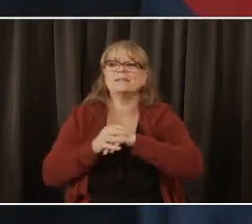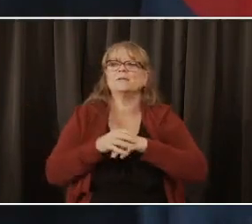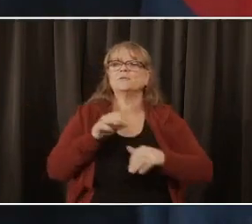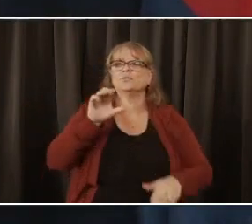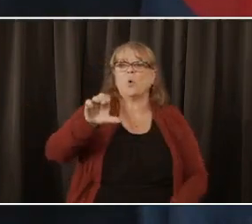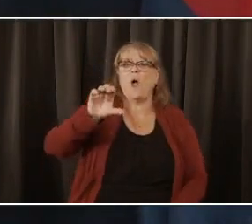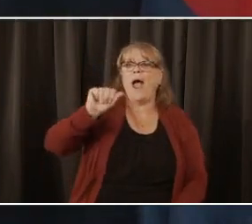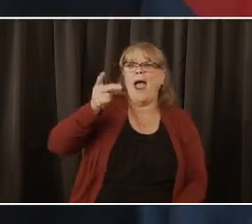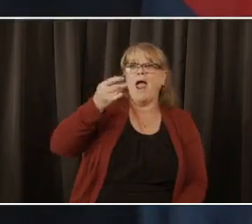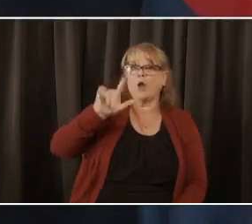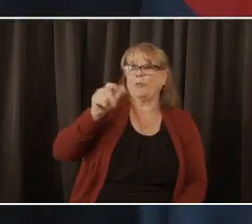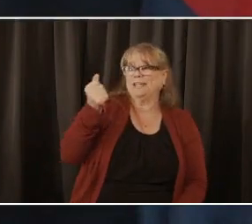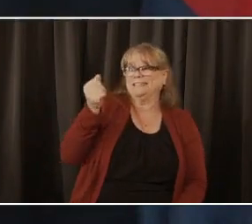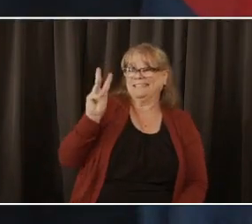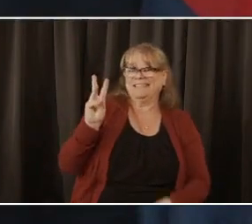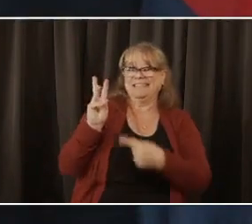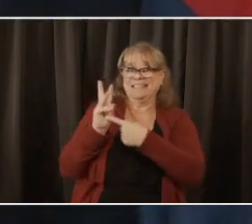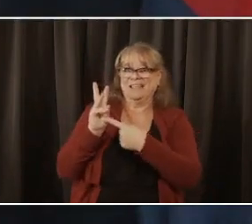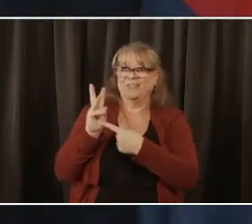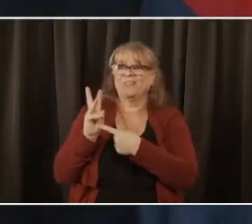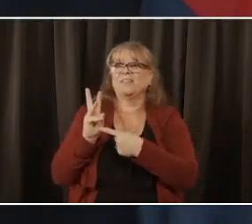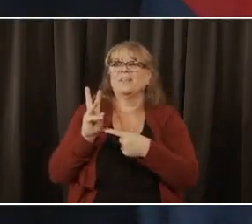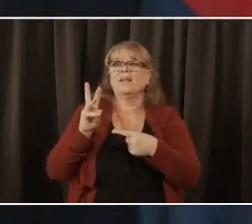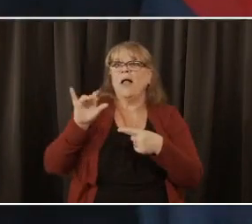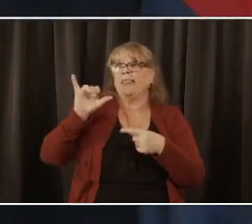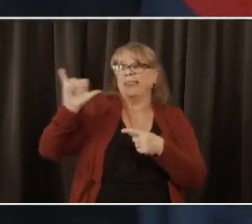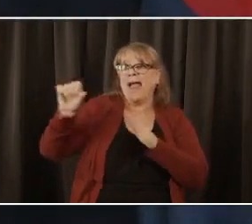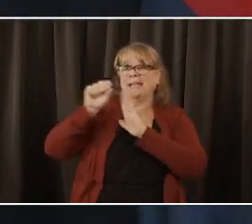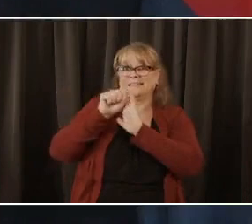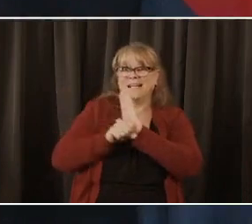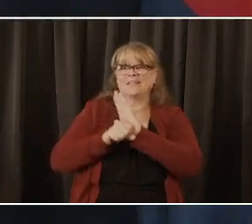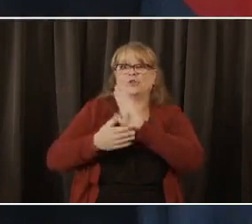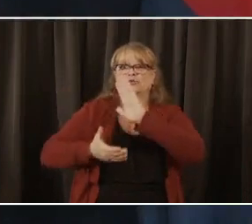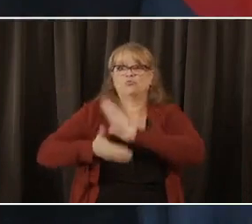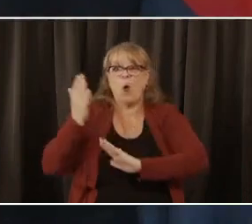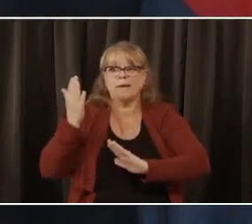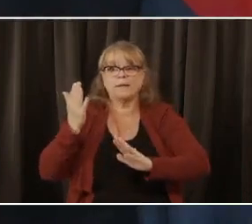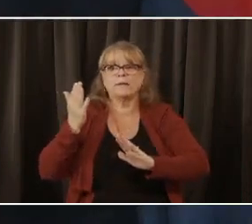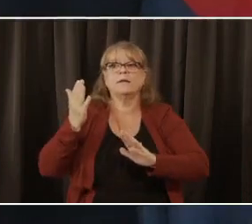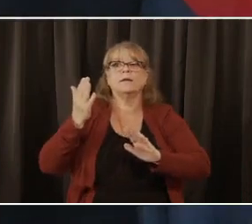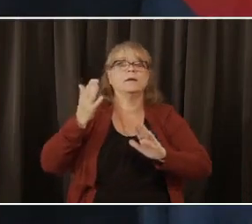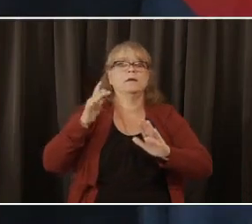through the dial and better adapting resources. I want to emphasize, of course that I strongly